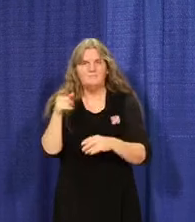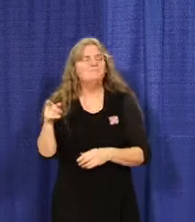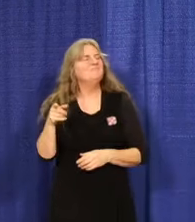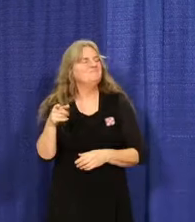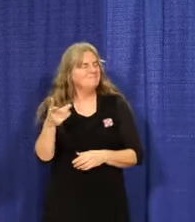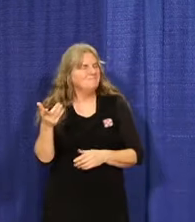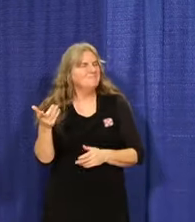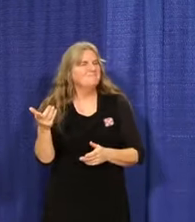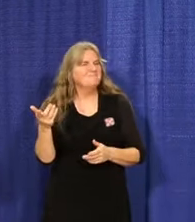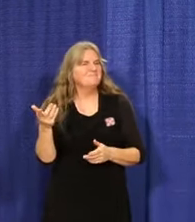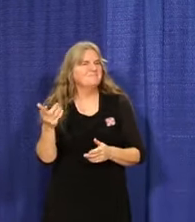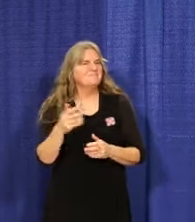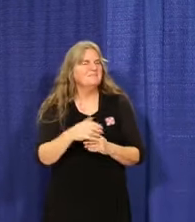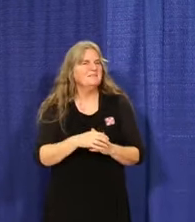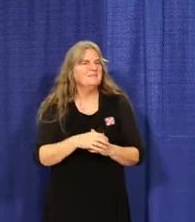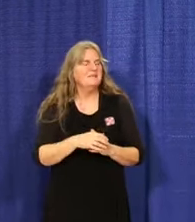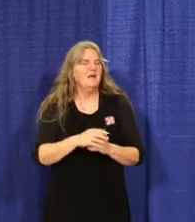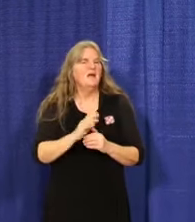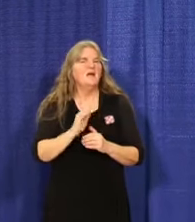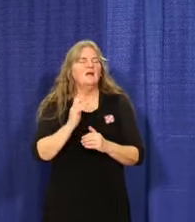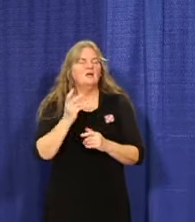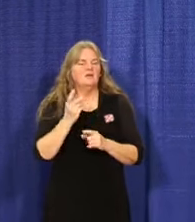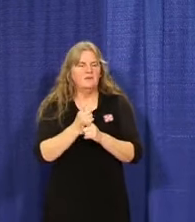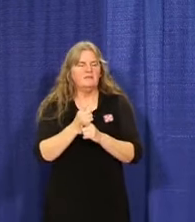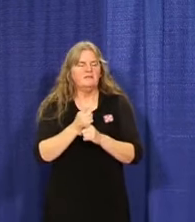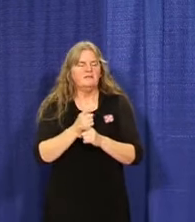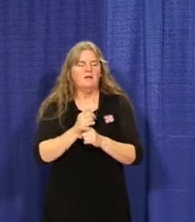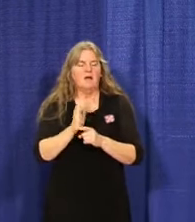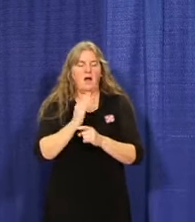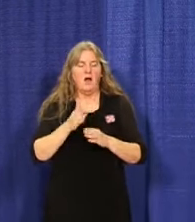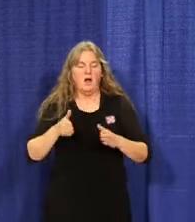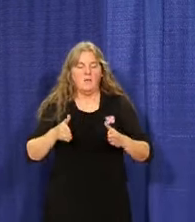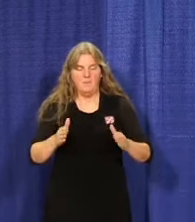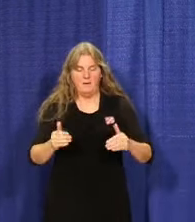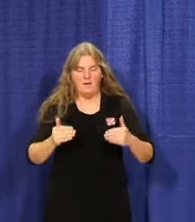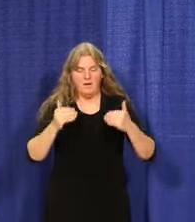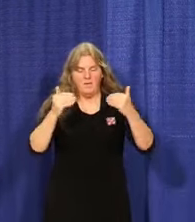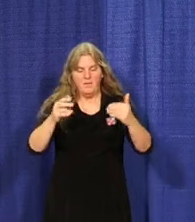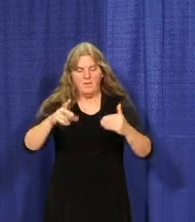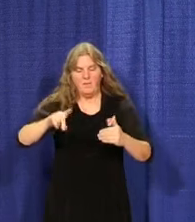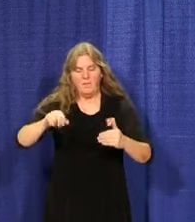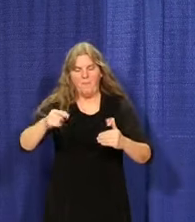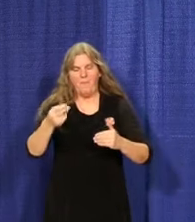have a path forward, our plan through the phases into recovery and there are six triggers